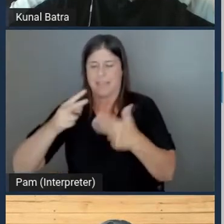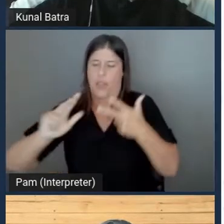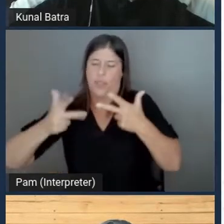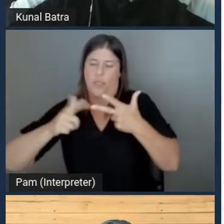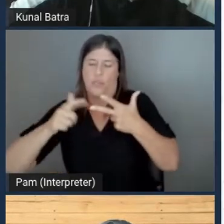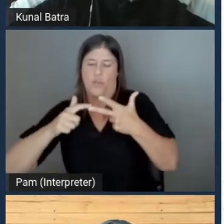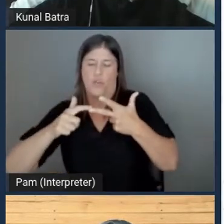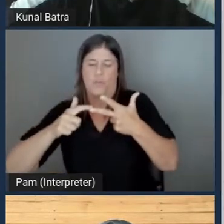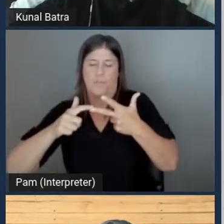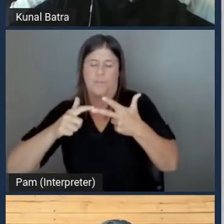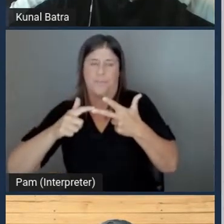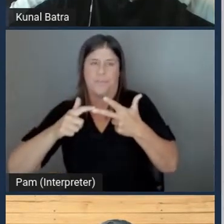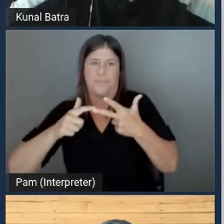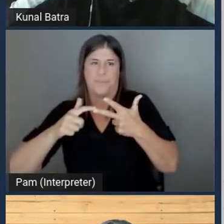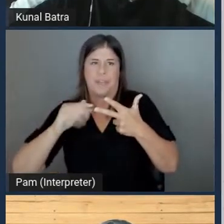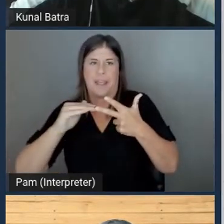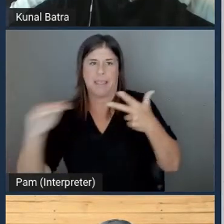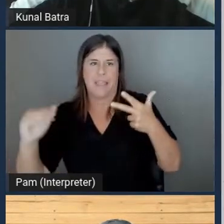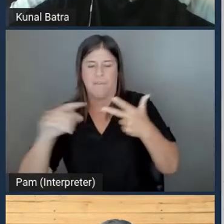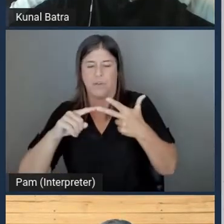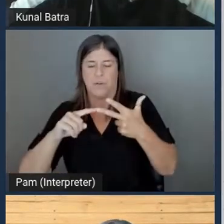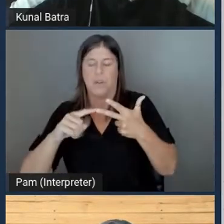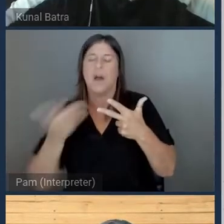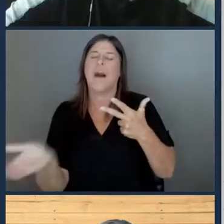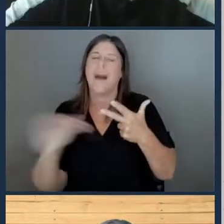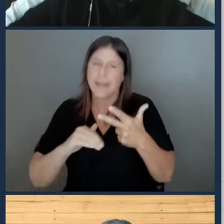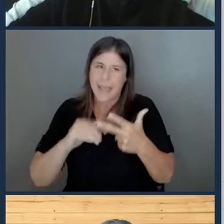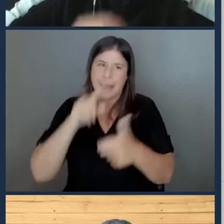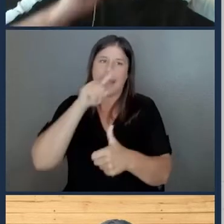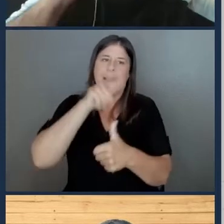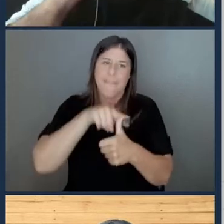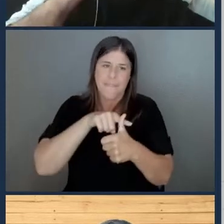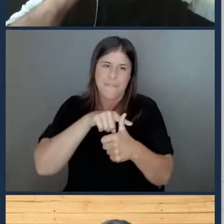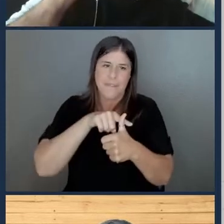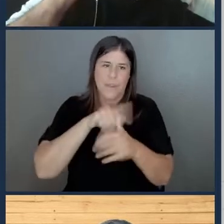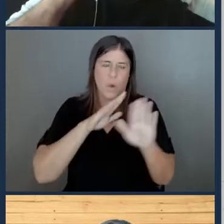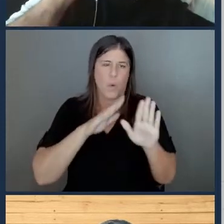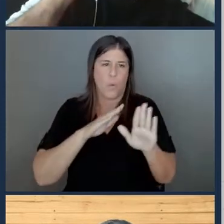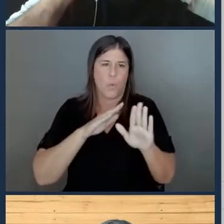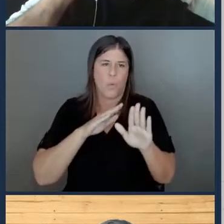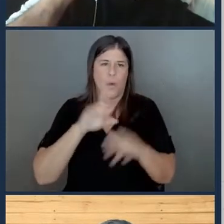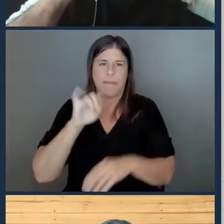which is again, using the first dataset that... Oh, data is not available from the source.